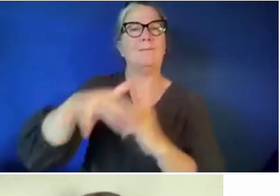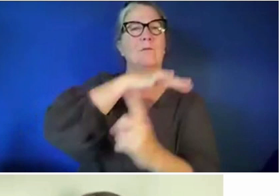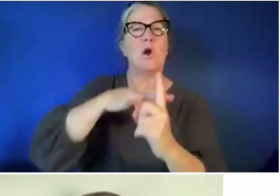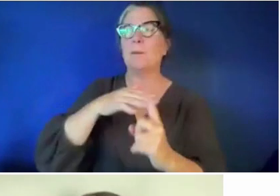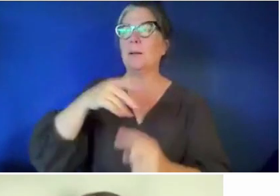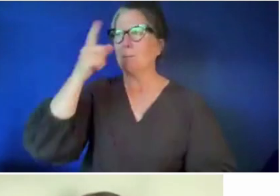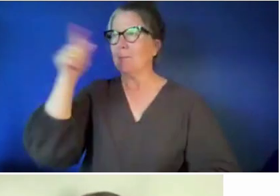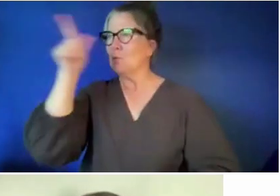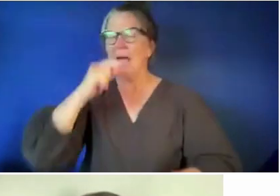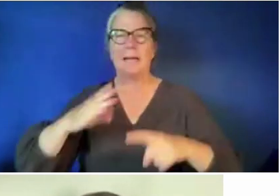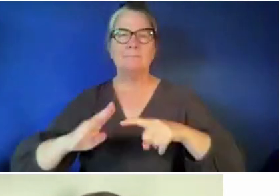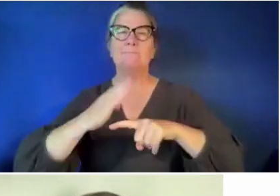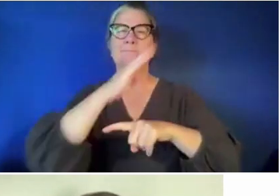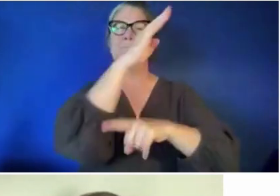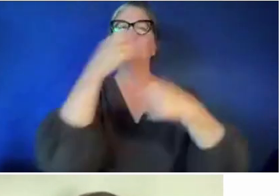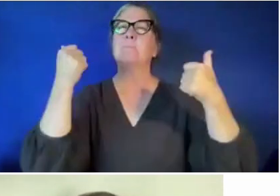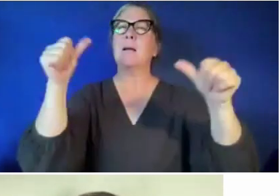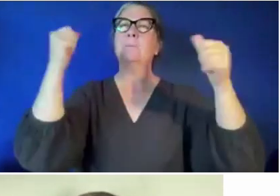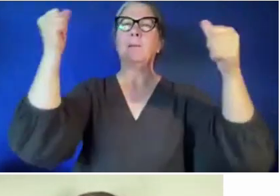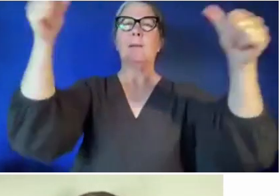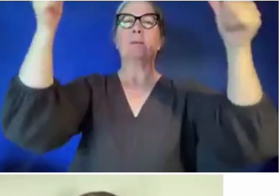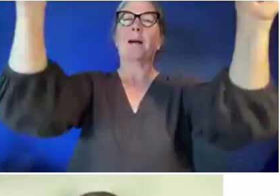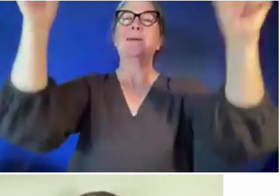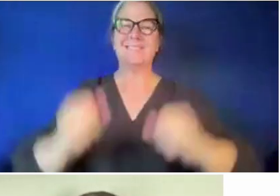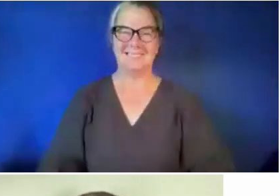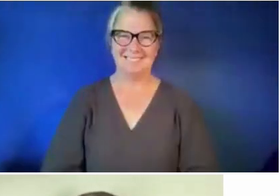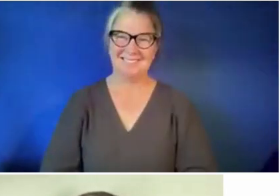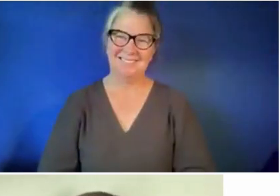Moving on now to our next question. Again, thinking about culture,